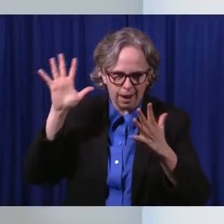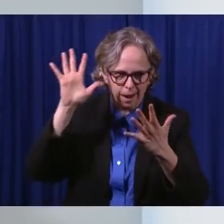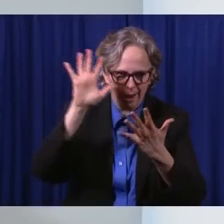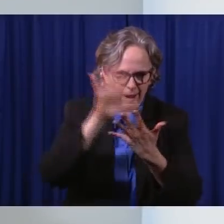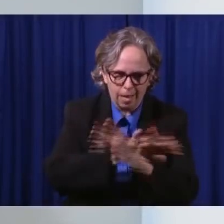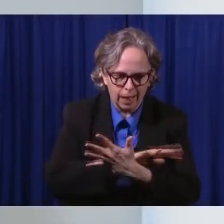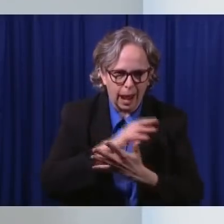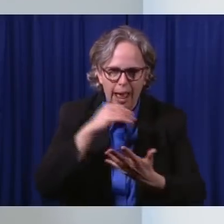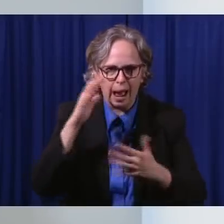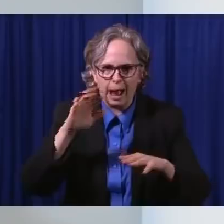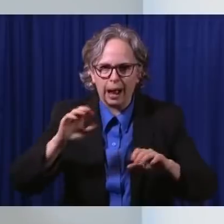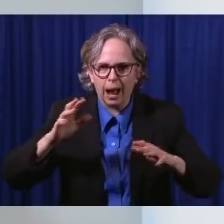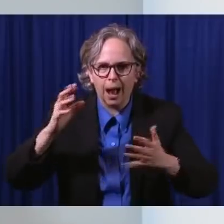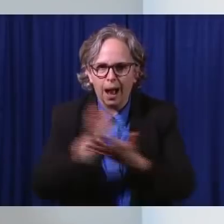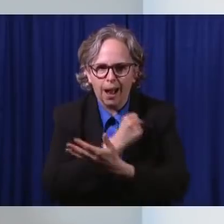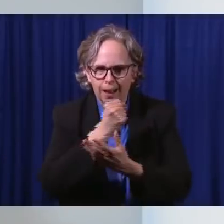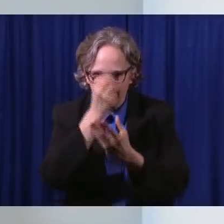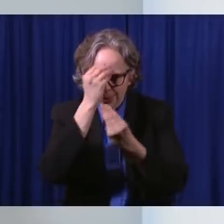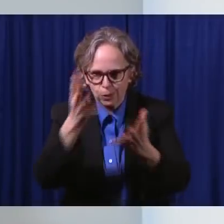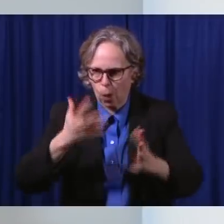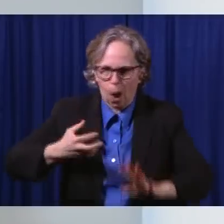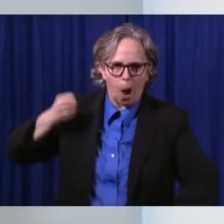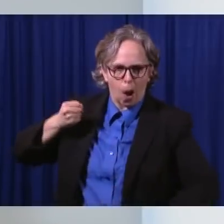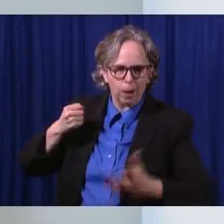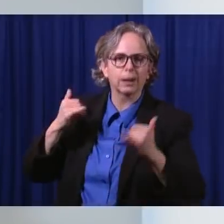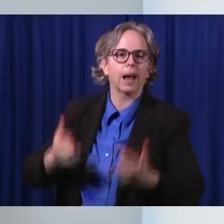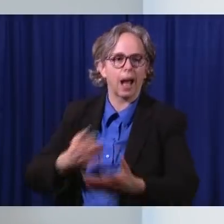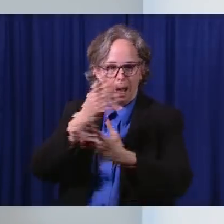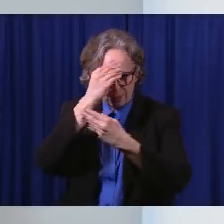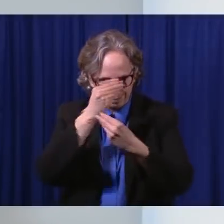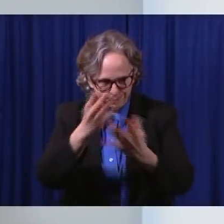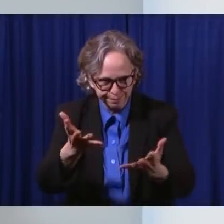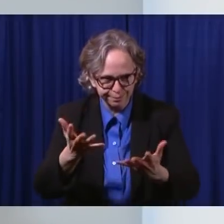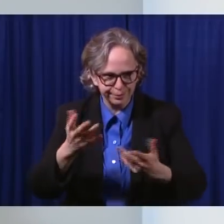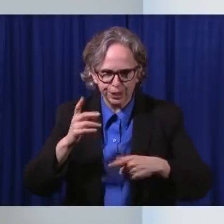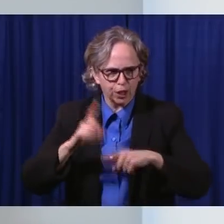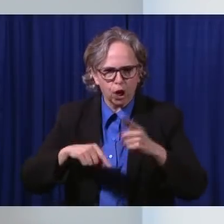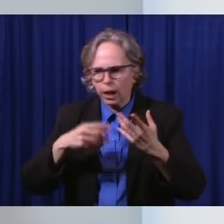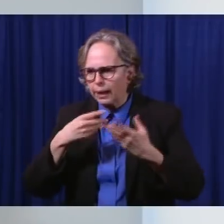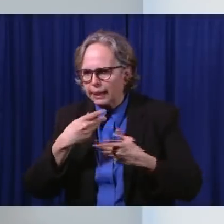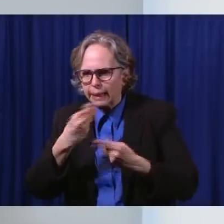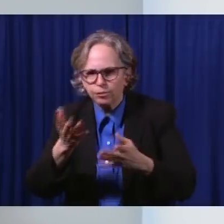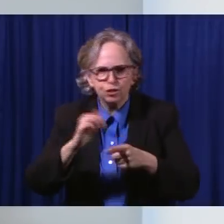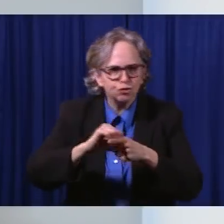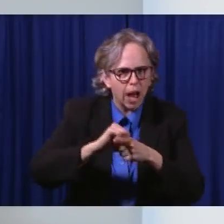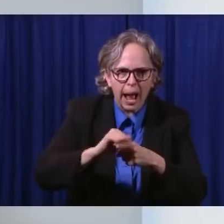FUTURE. AND THE LATEST AWARDS AND WE WERE NOT ABLE TO -- WE